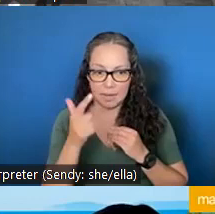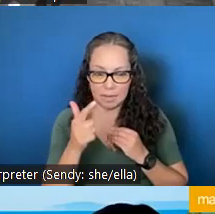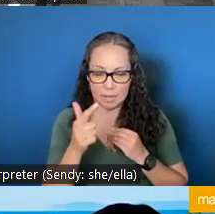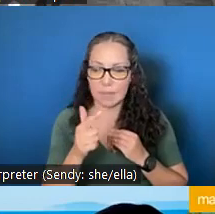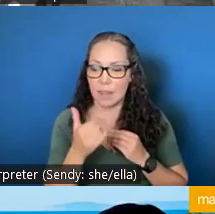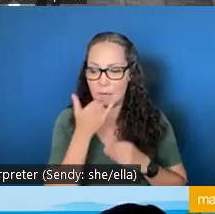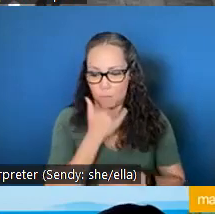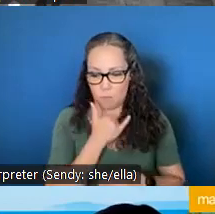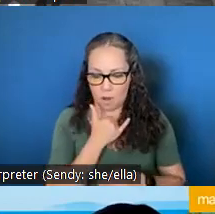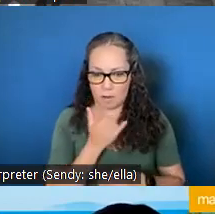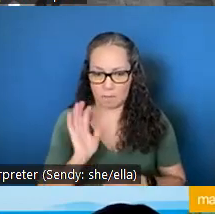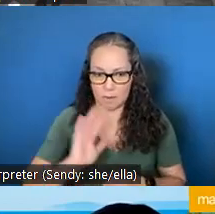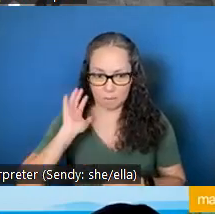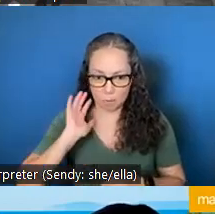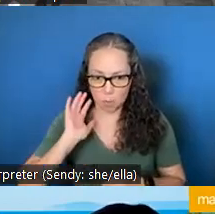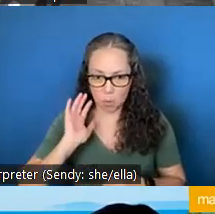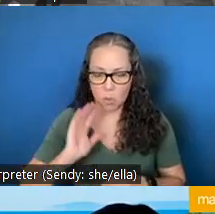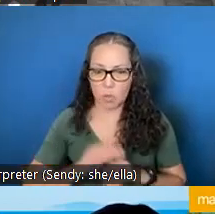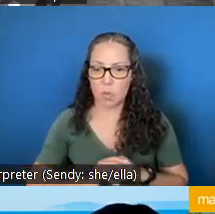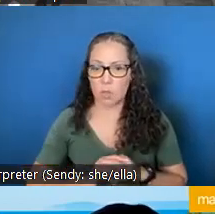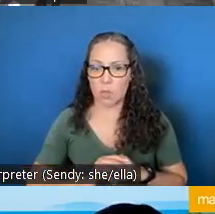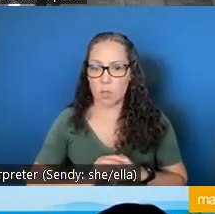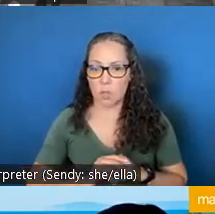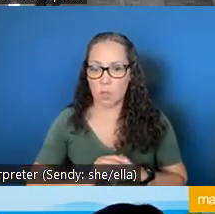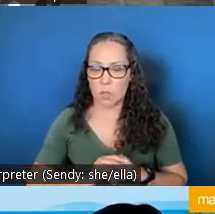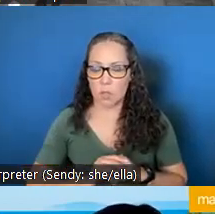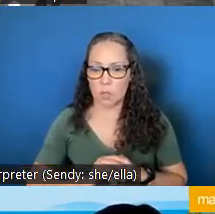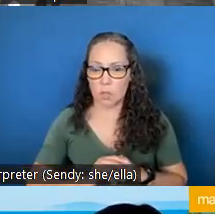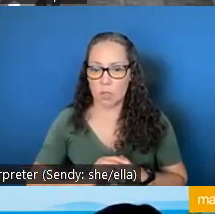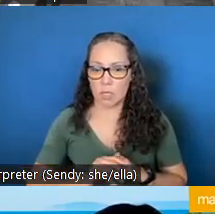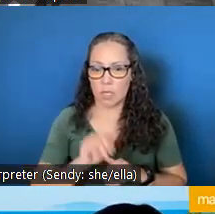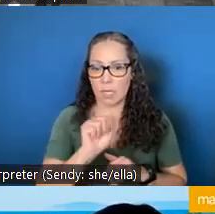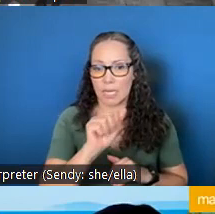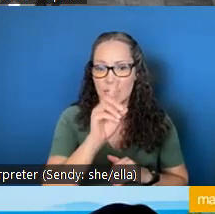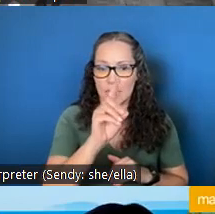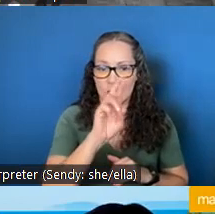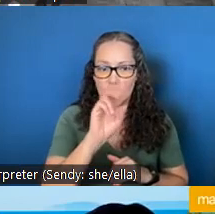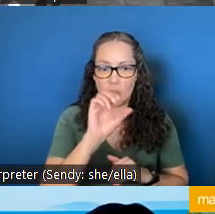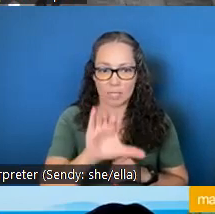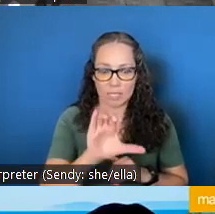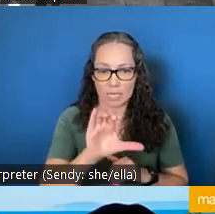about the adrc infrastructure grant funding and so ABC's purpose is to provide you know navigation